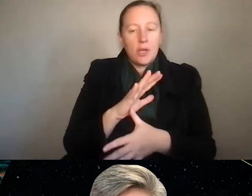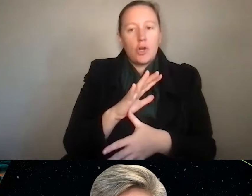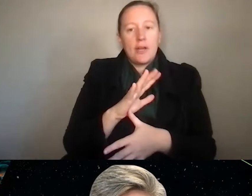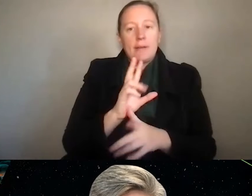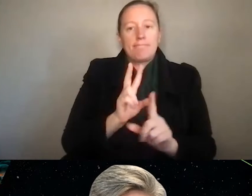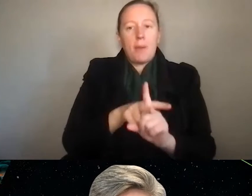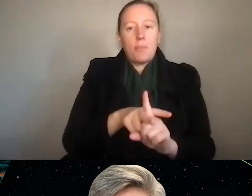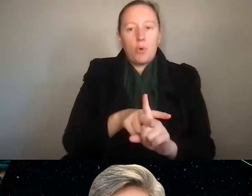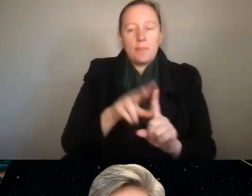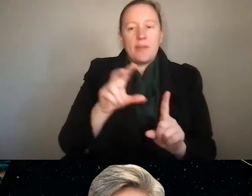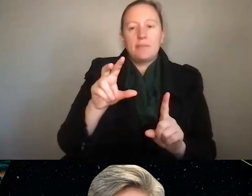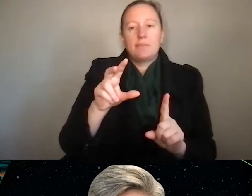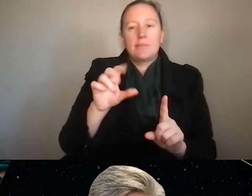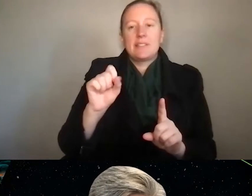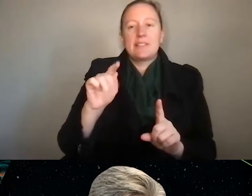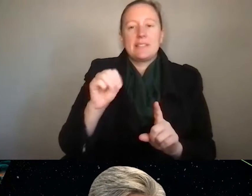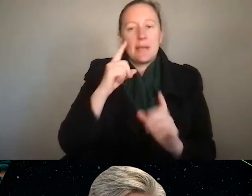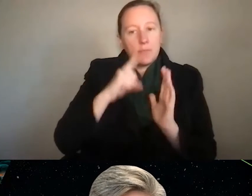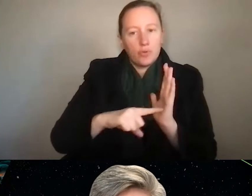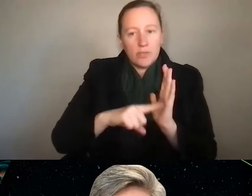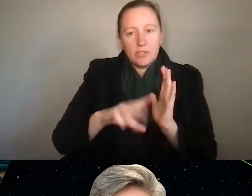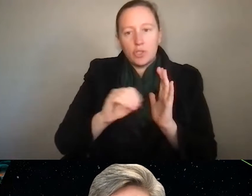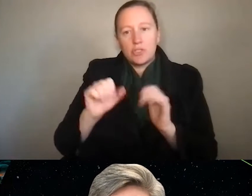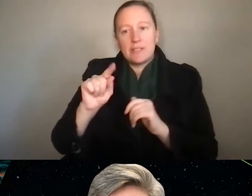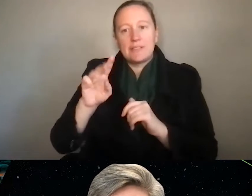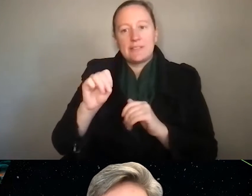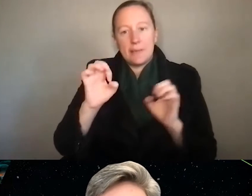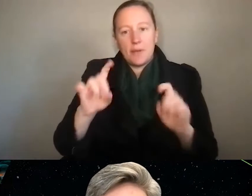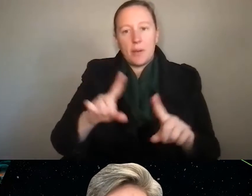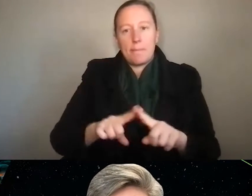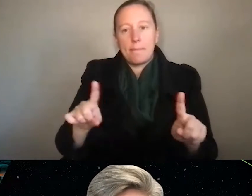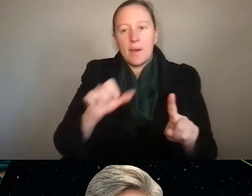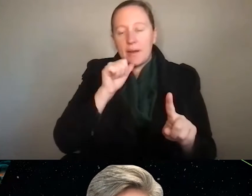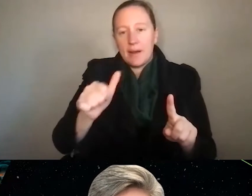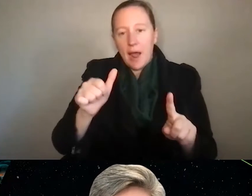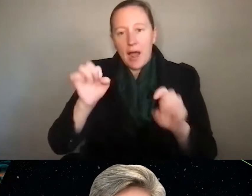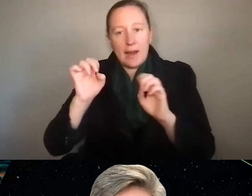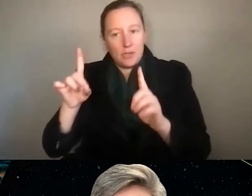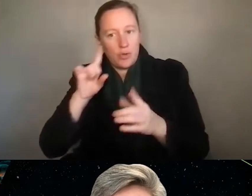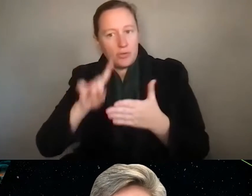STEM research and STEM education, but not in educational research,